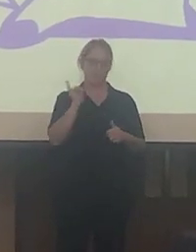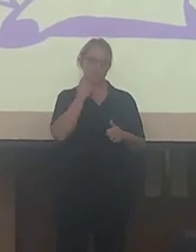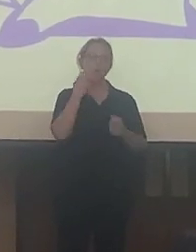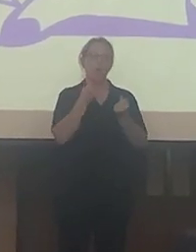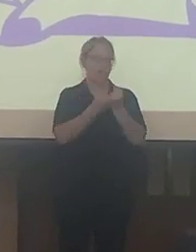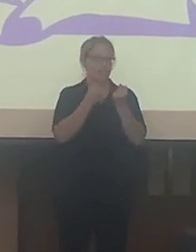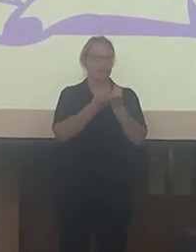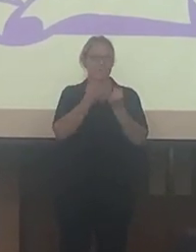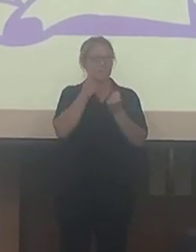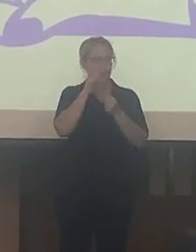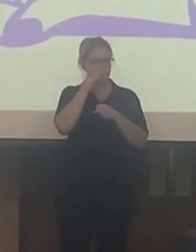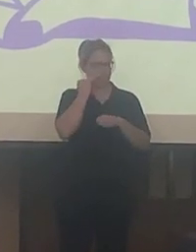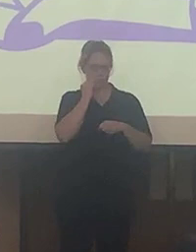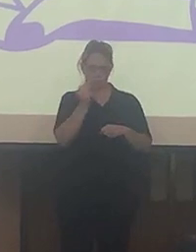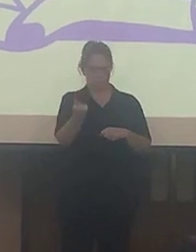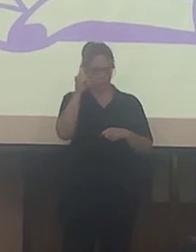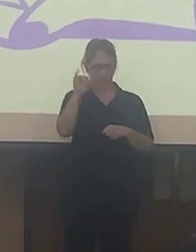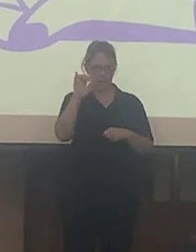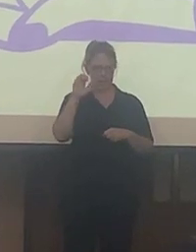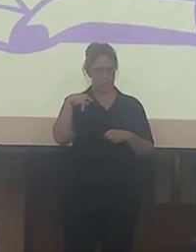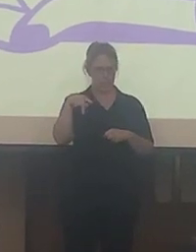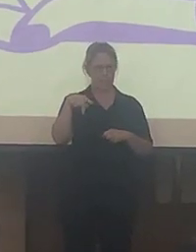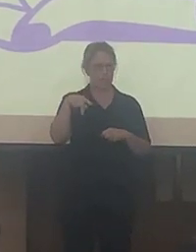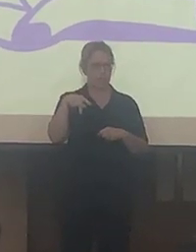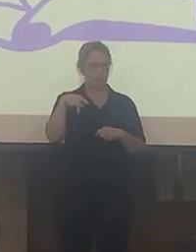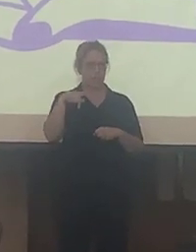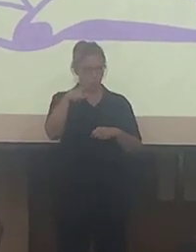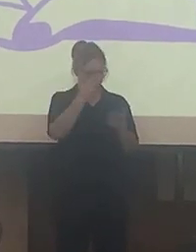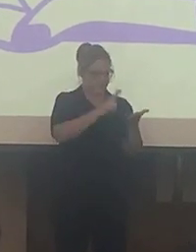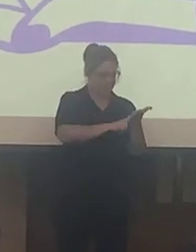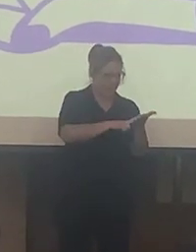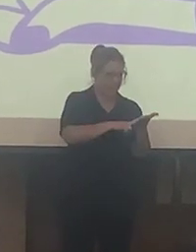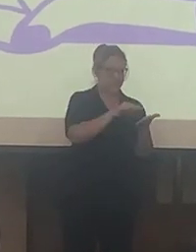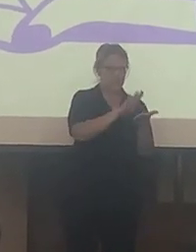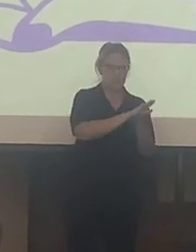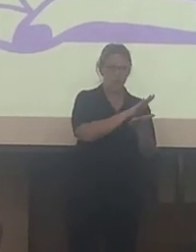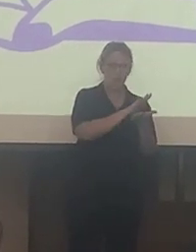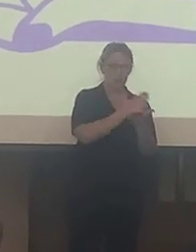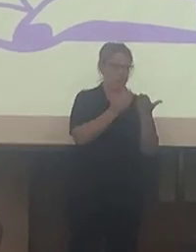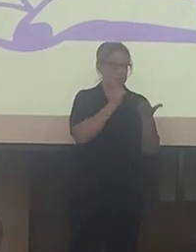you don't understand the iep you're signing the document that may not benefit your child or you